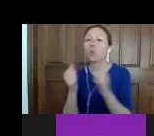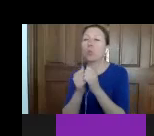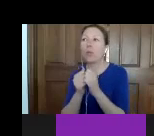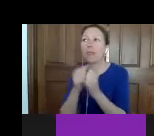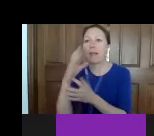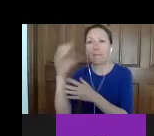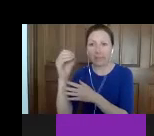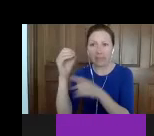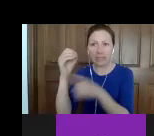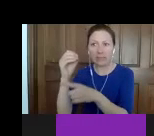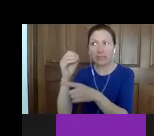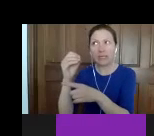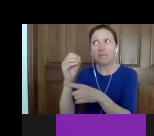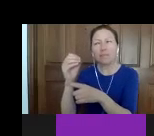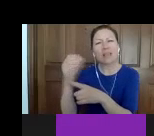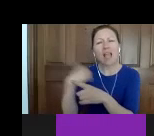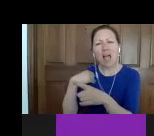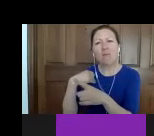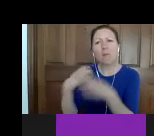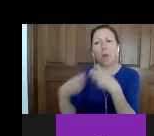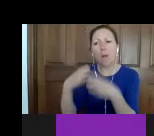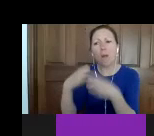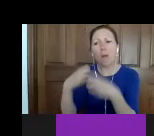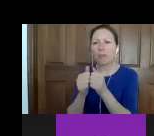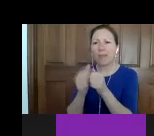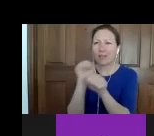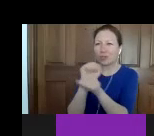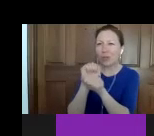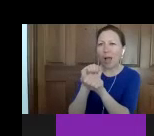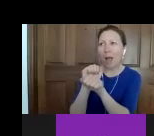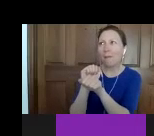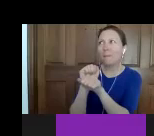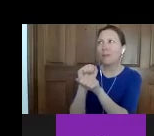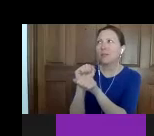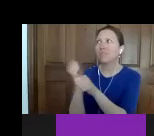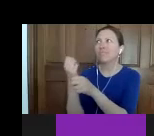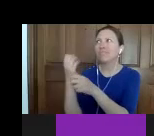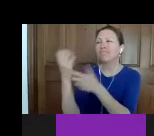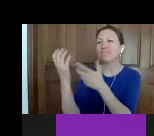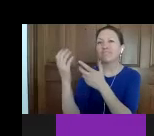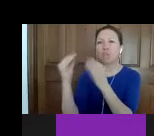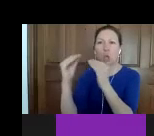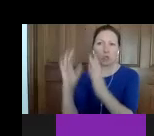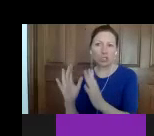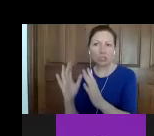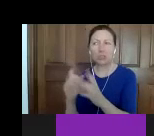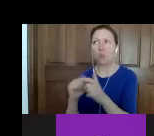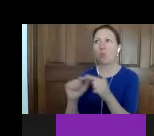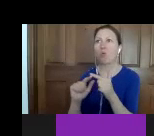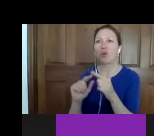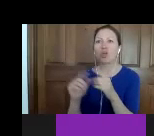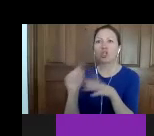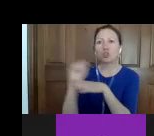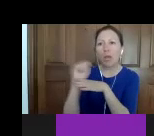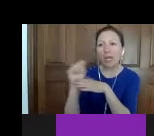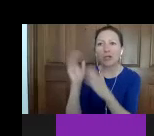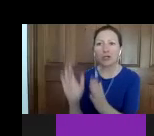like job coaches or mobility trainers, because they just show up without realizing that is